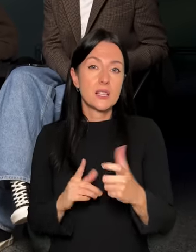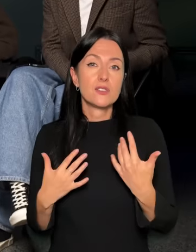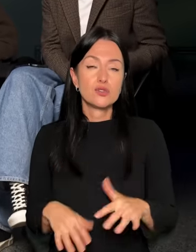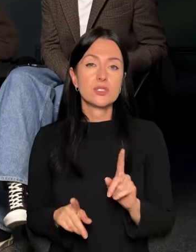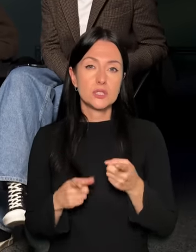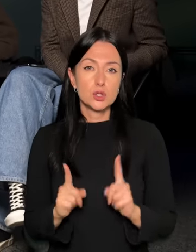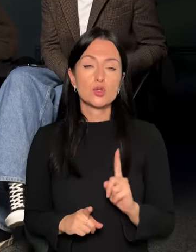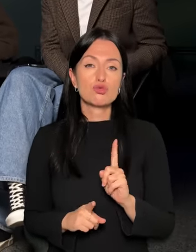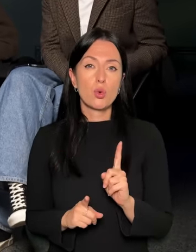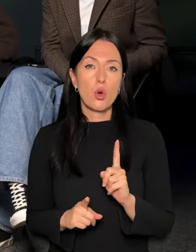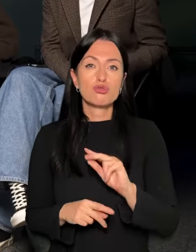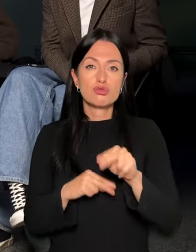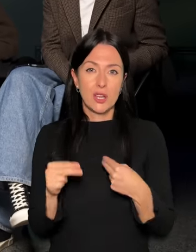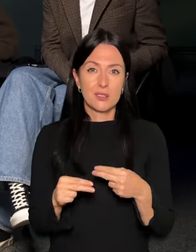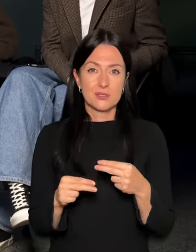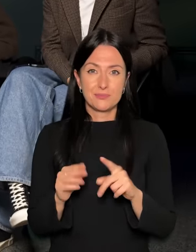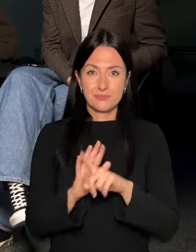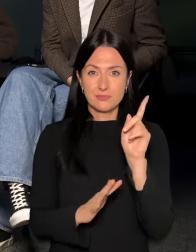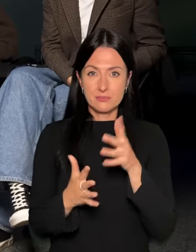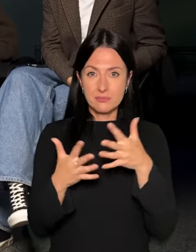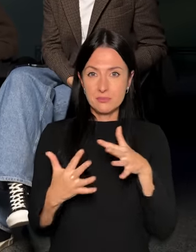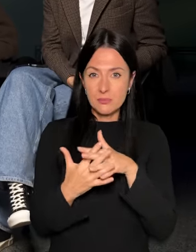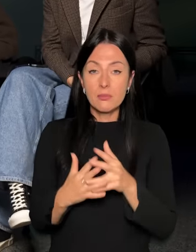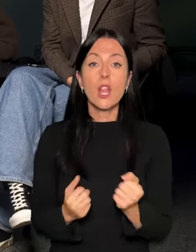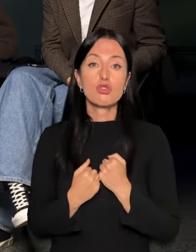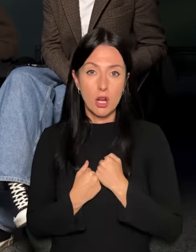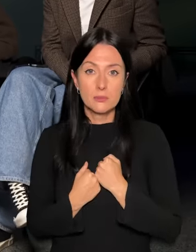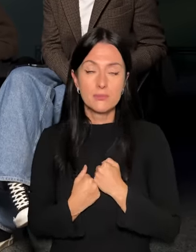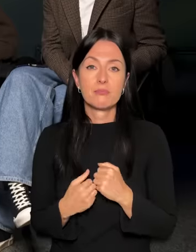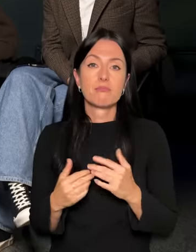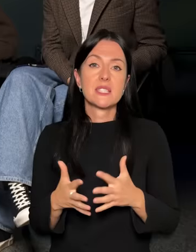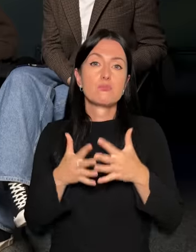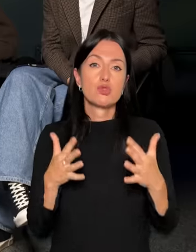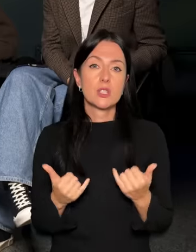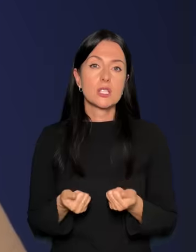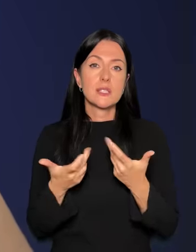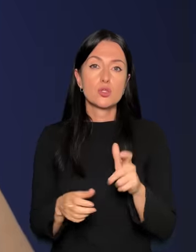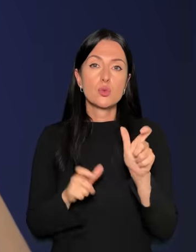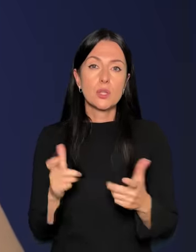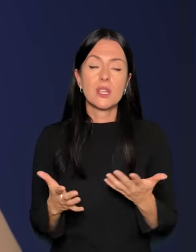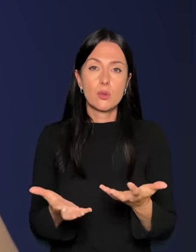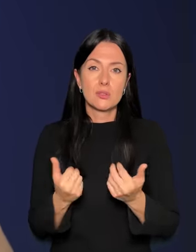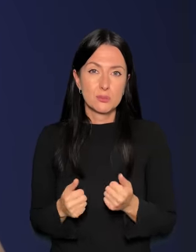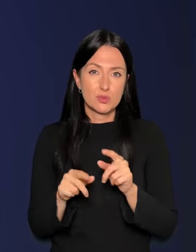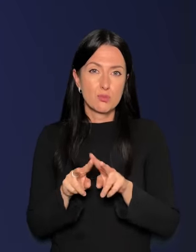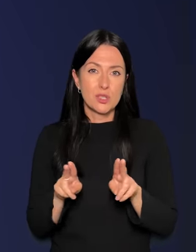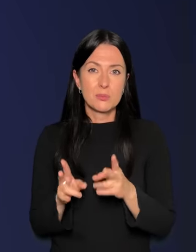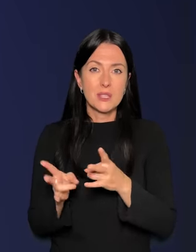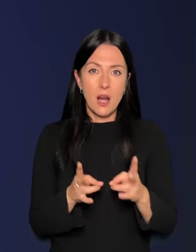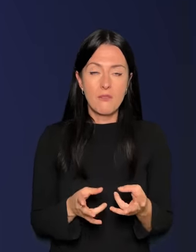Indeed, due to the large-scale invasion, the significant number of people suffering similar injuries,